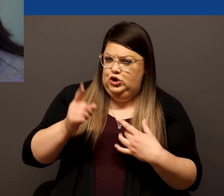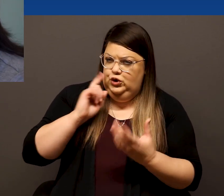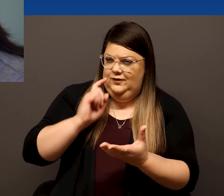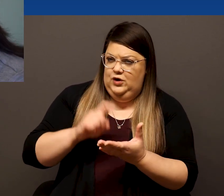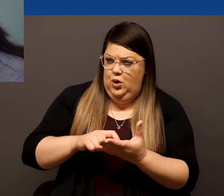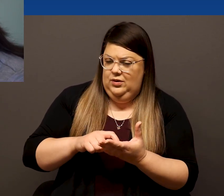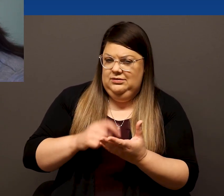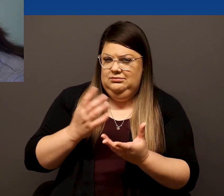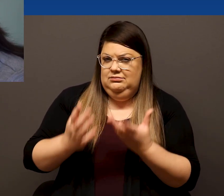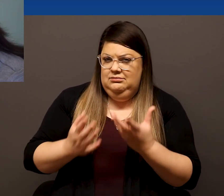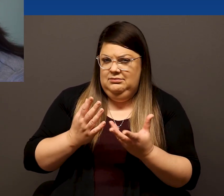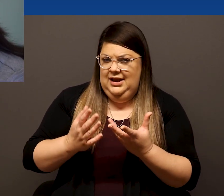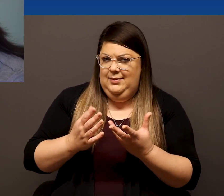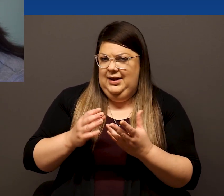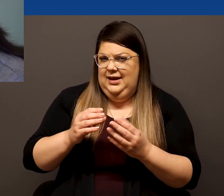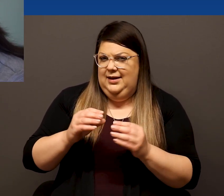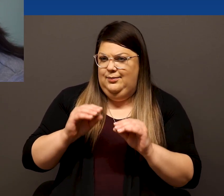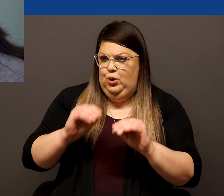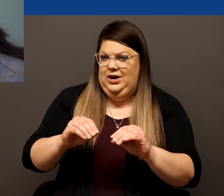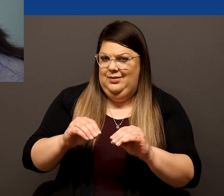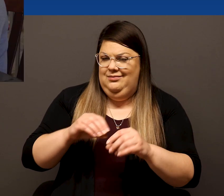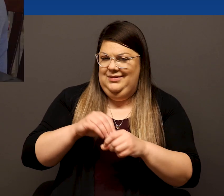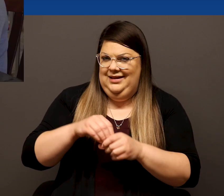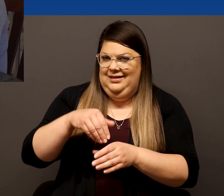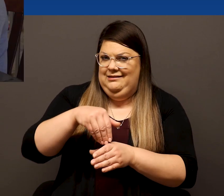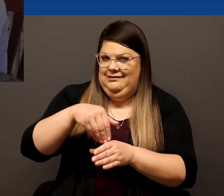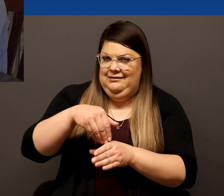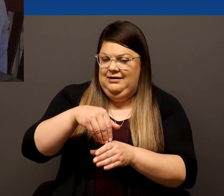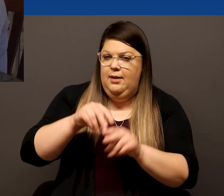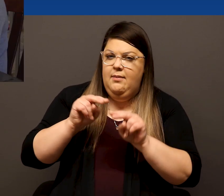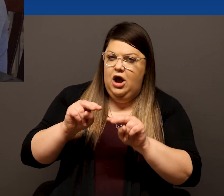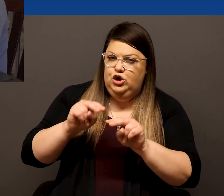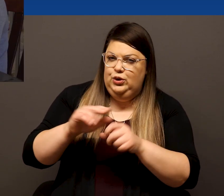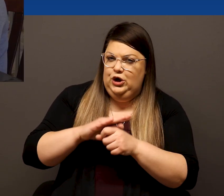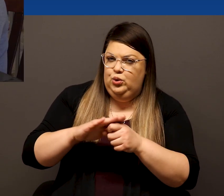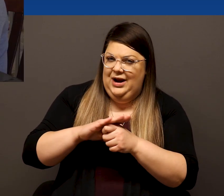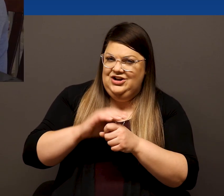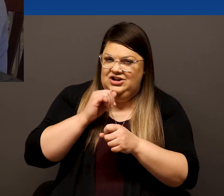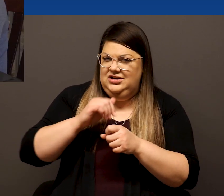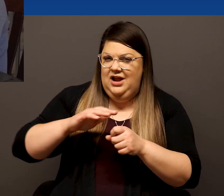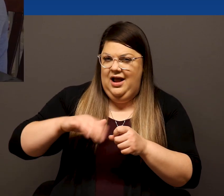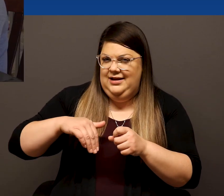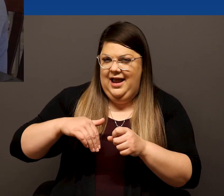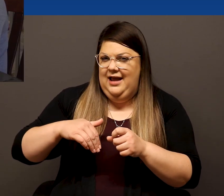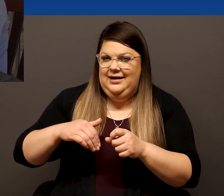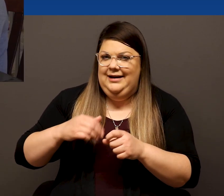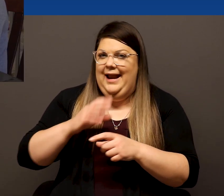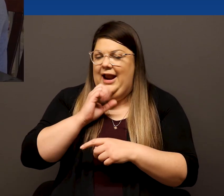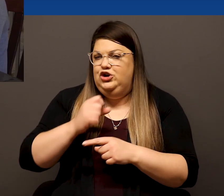that you think maybe kind of put him right on that cusp of he's in the monitoring range, and not quite age appropriate yet?